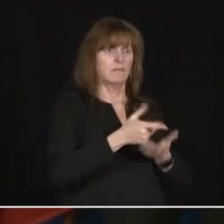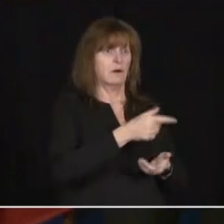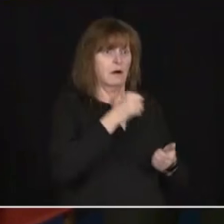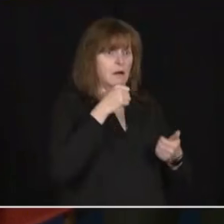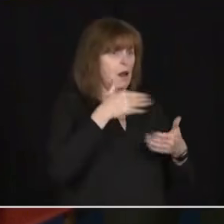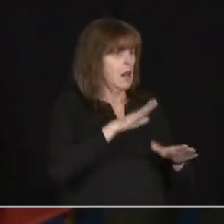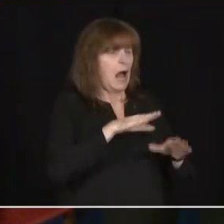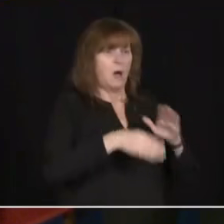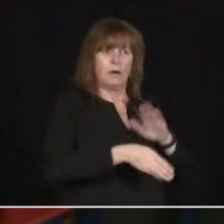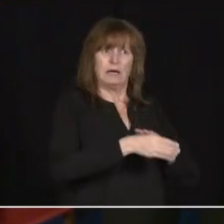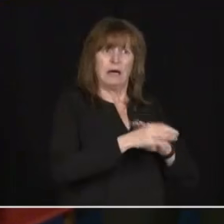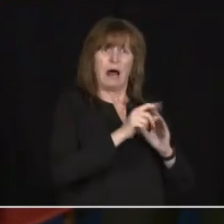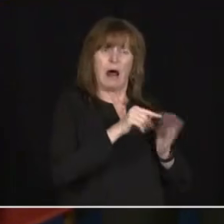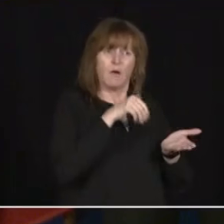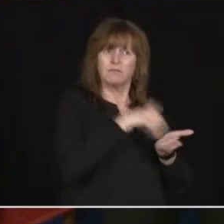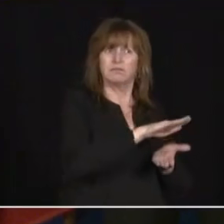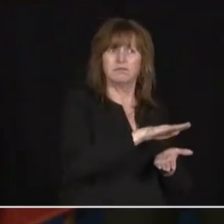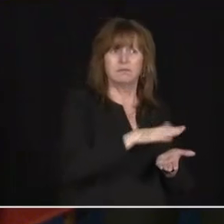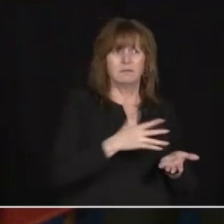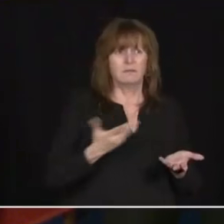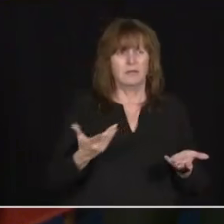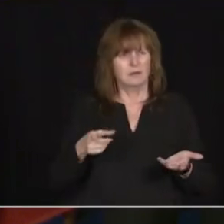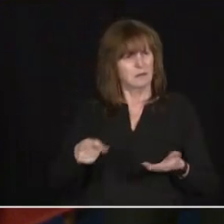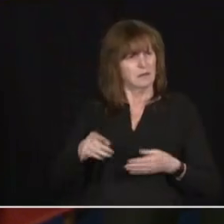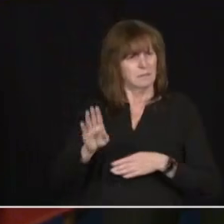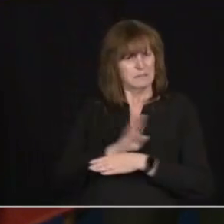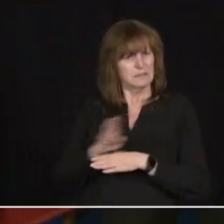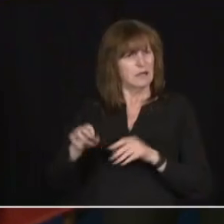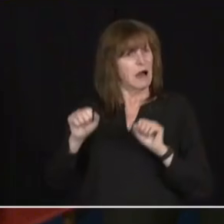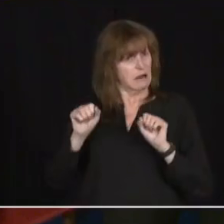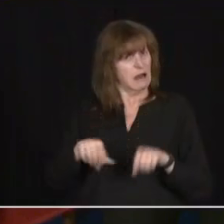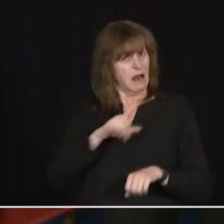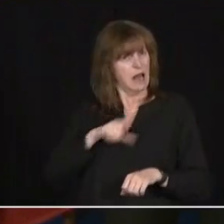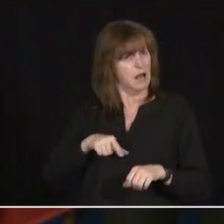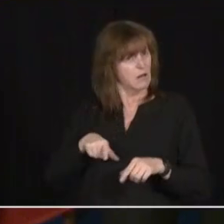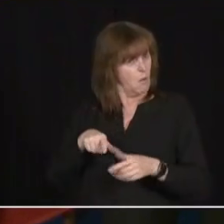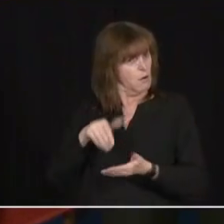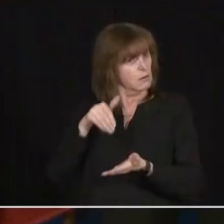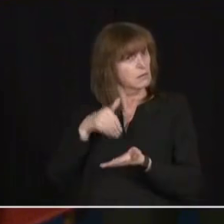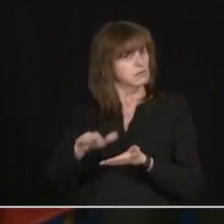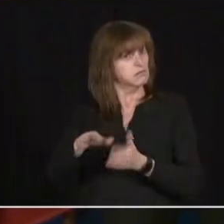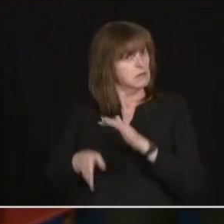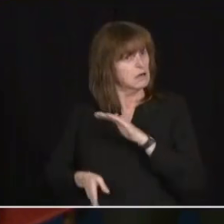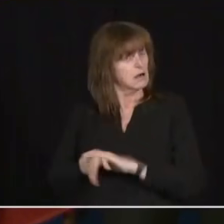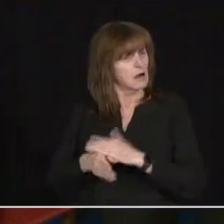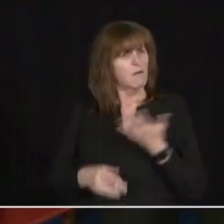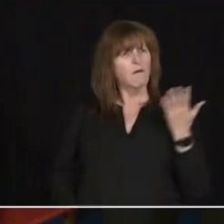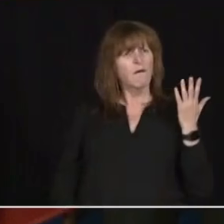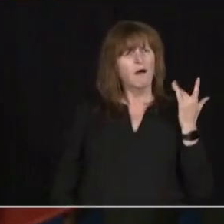evictions, similar to residential tenants, can you or Minister Philips please explain why without referencing the rent relief programming